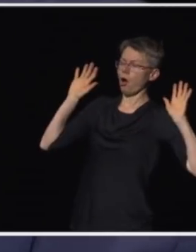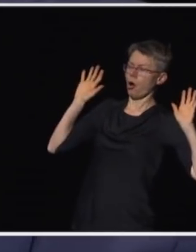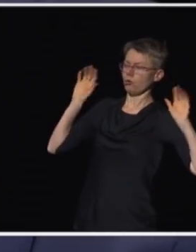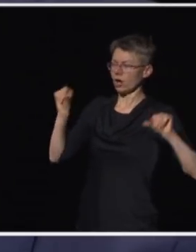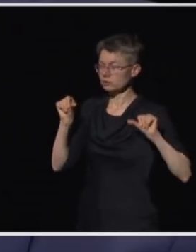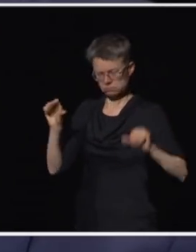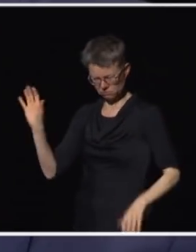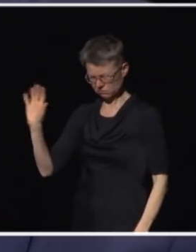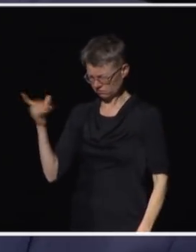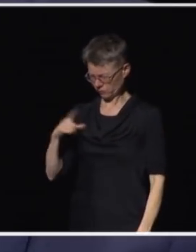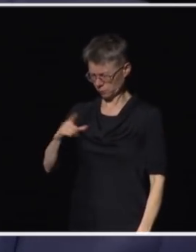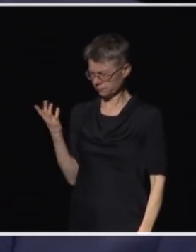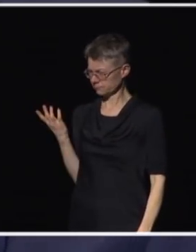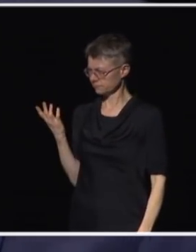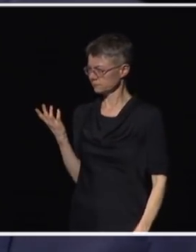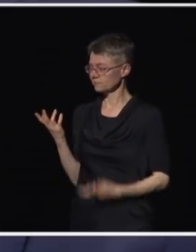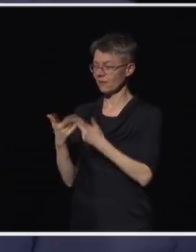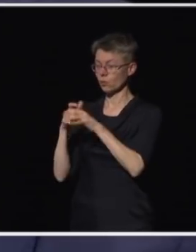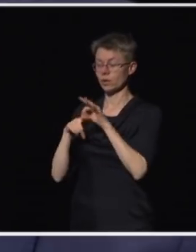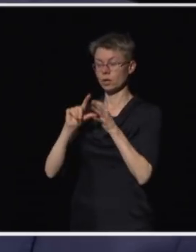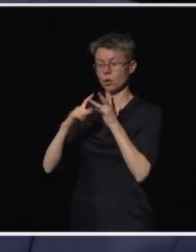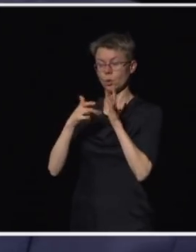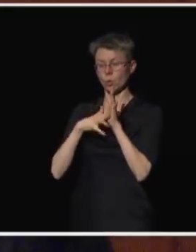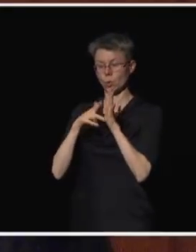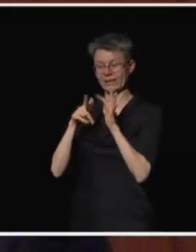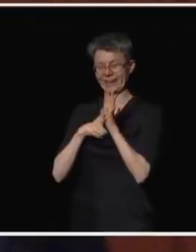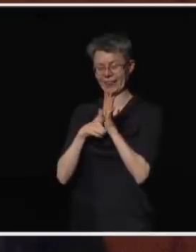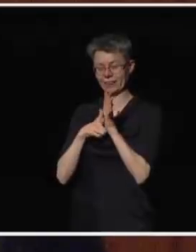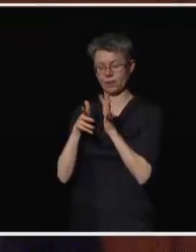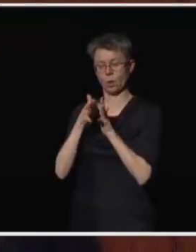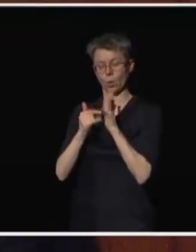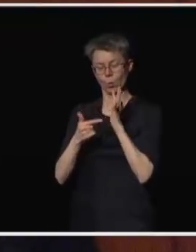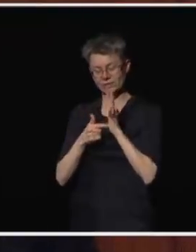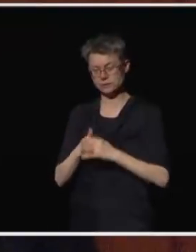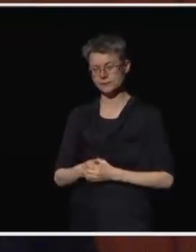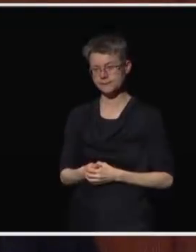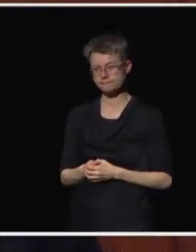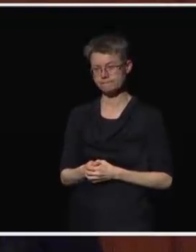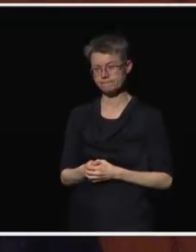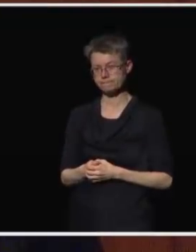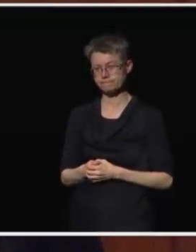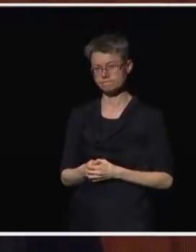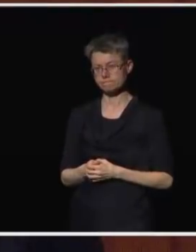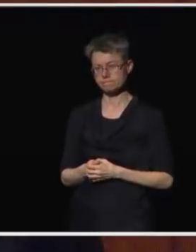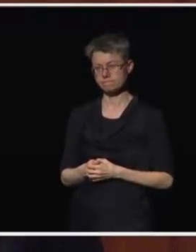In terms of your other question, in terms of, you know, Cornell West, I would not be here talking to you without Cornell West.